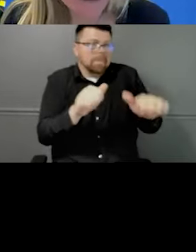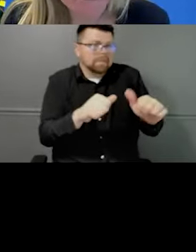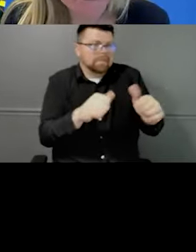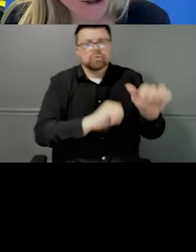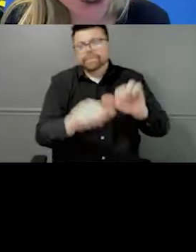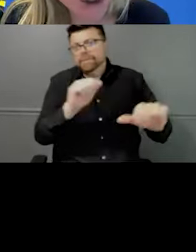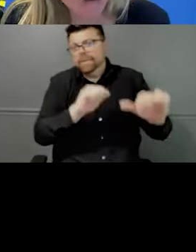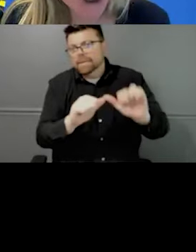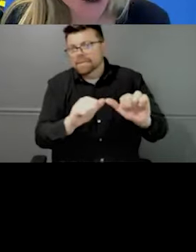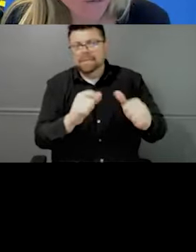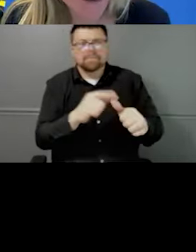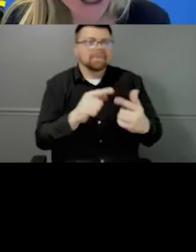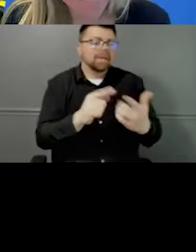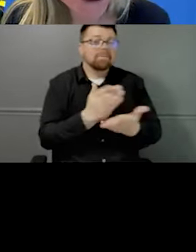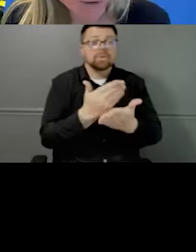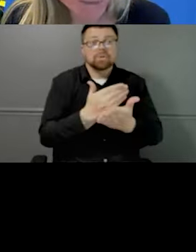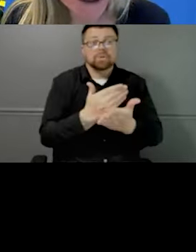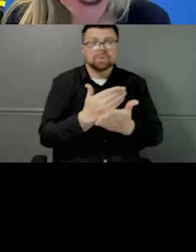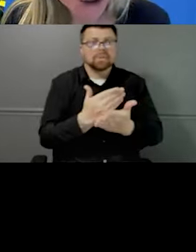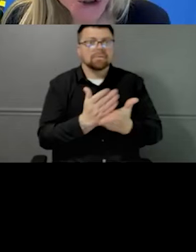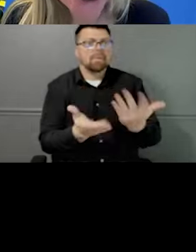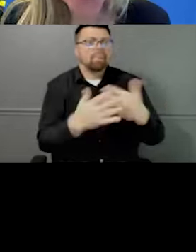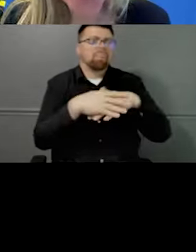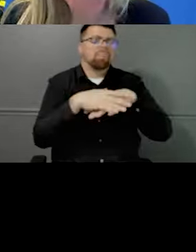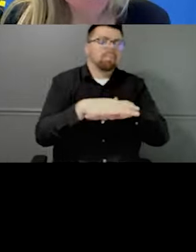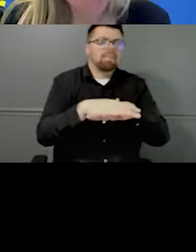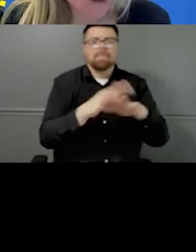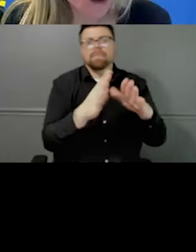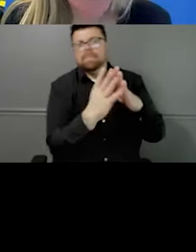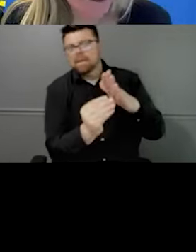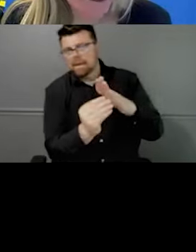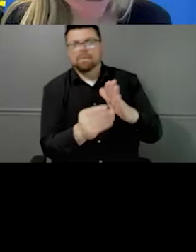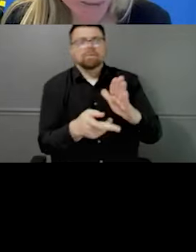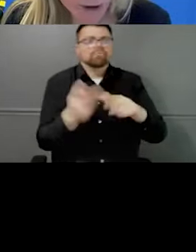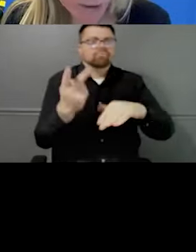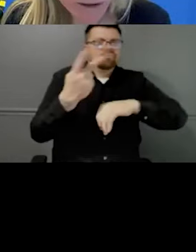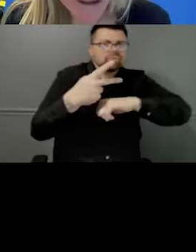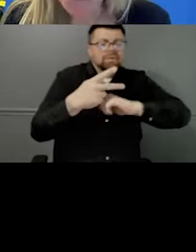and budgetary overlap duplication with the project being proposed.